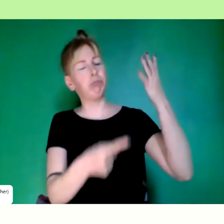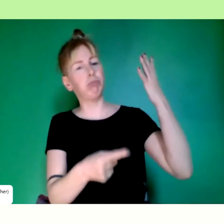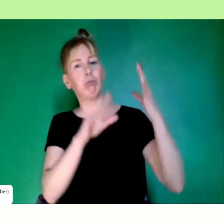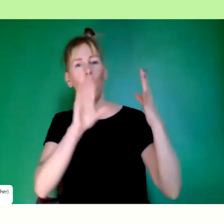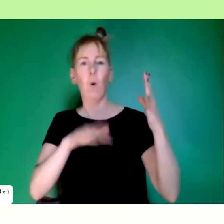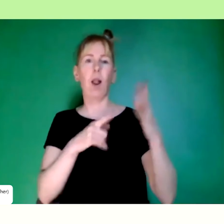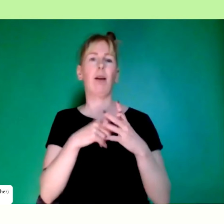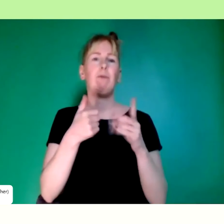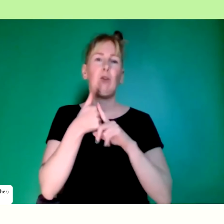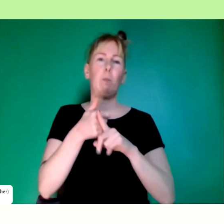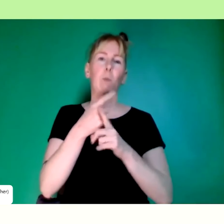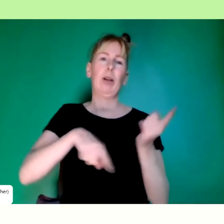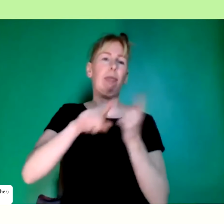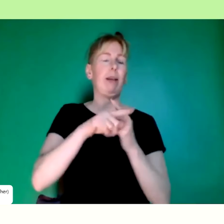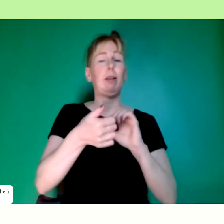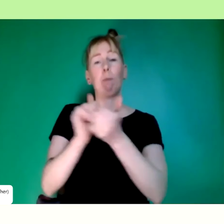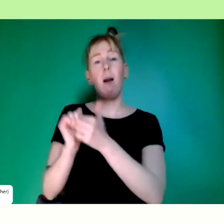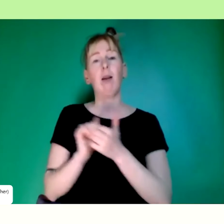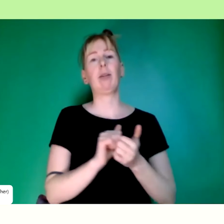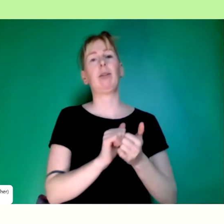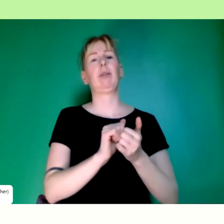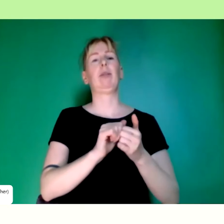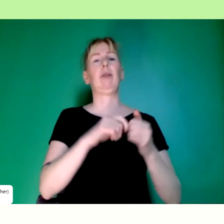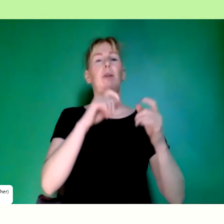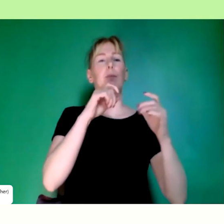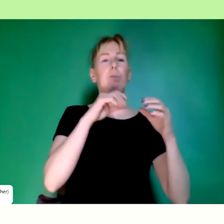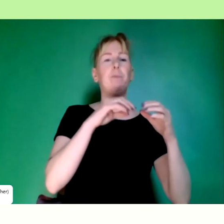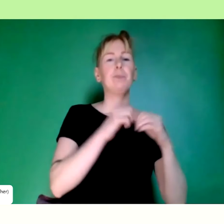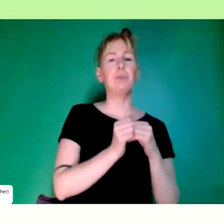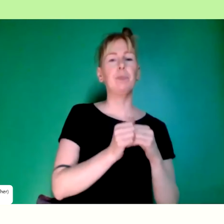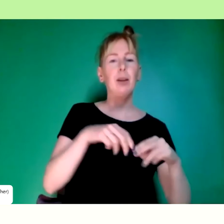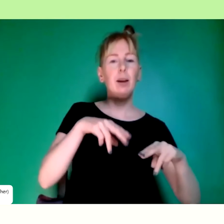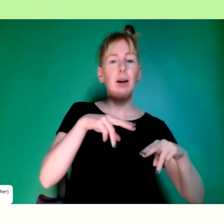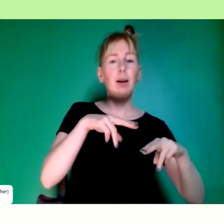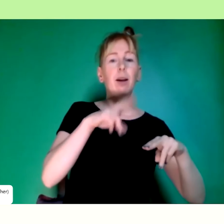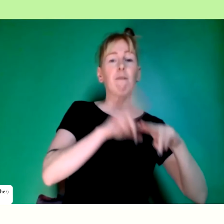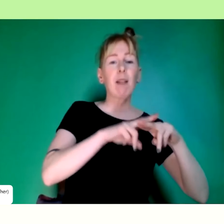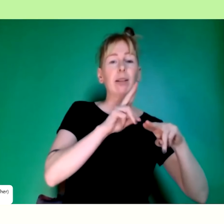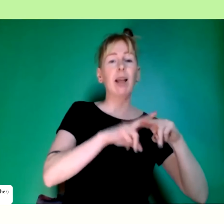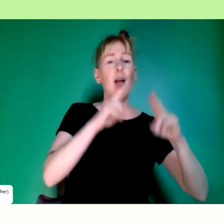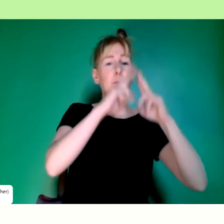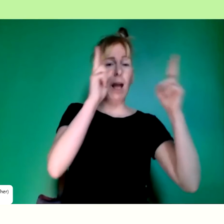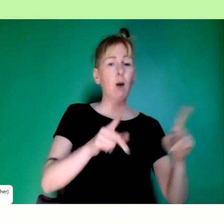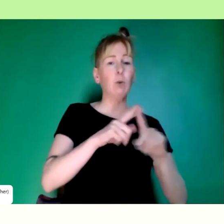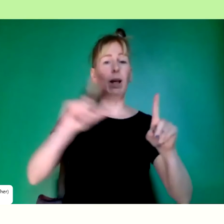to our partners Flat Time House and Liverpool Biennial, to Susan Merrick and also to everyone in the